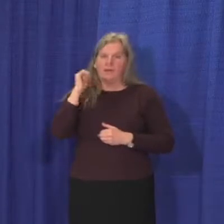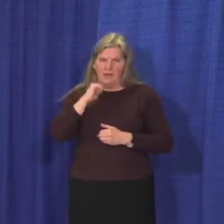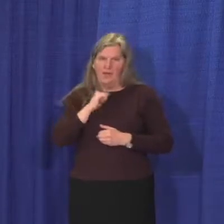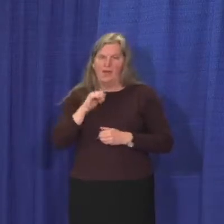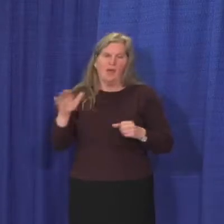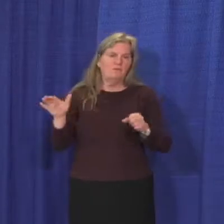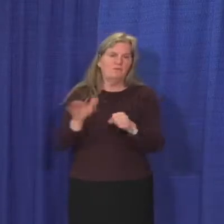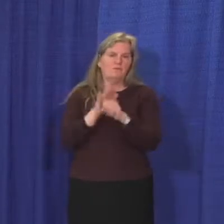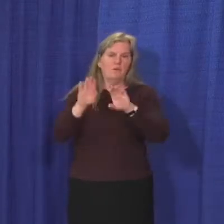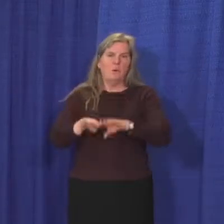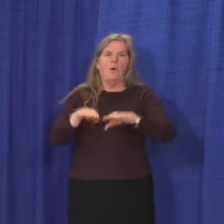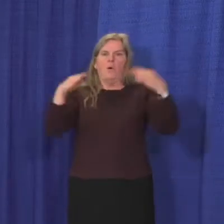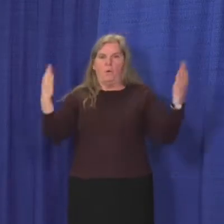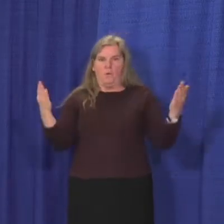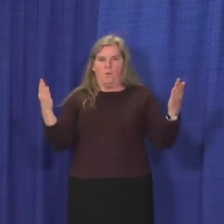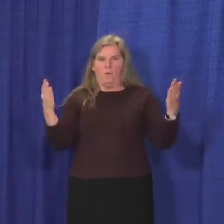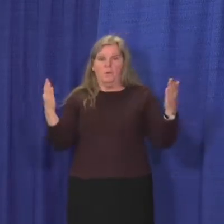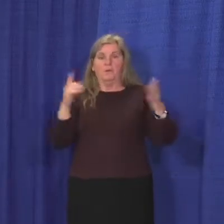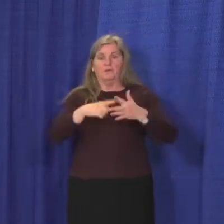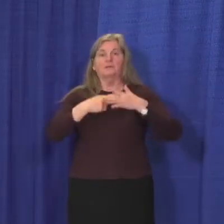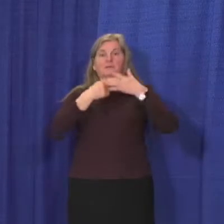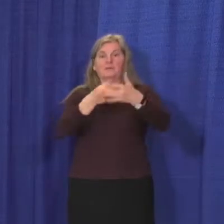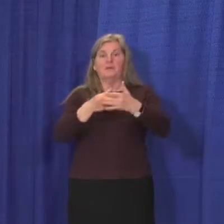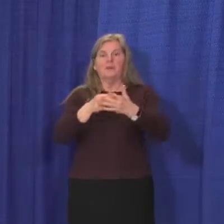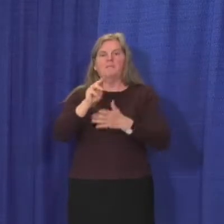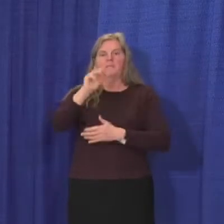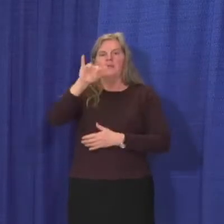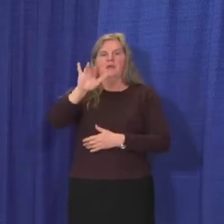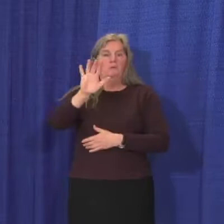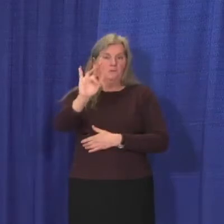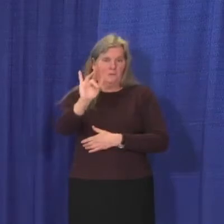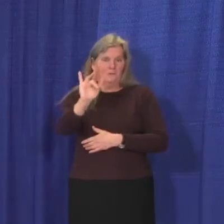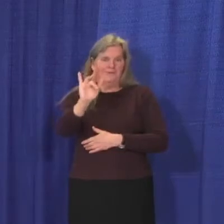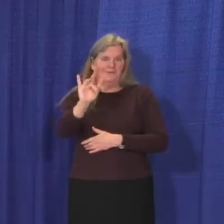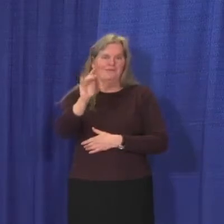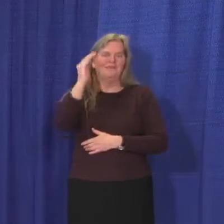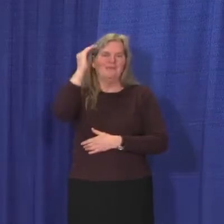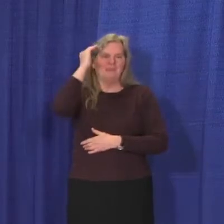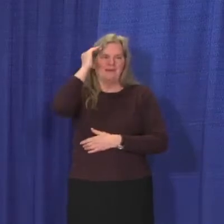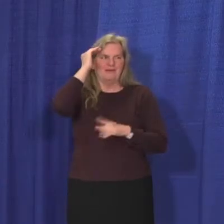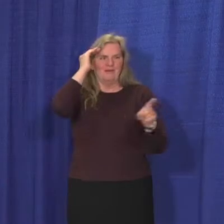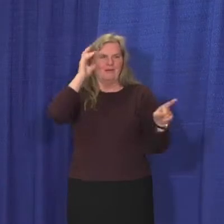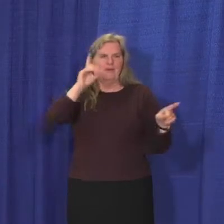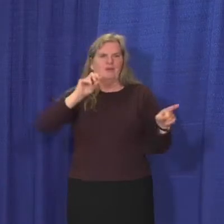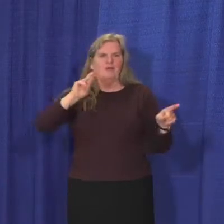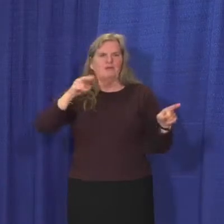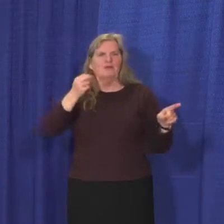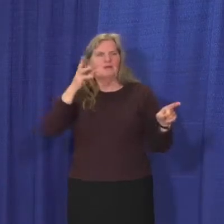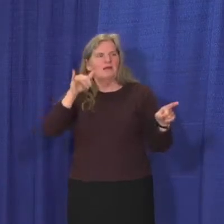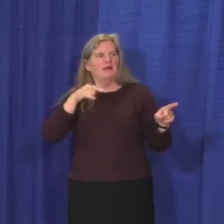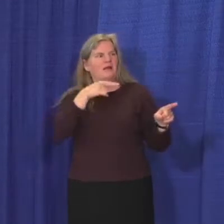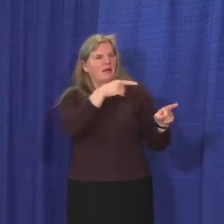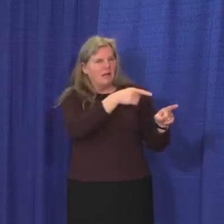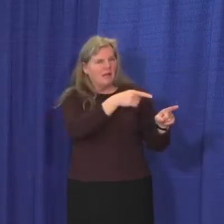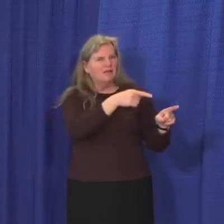restaurants will be able to return to full capacity as of May 25th.